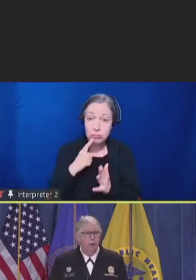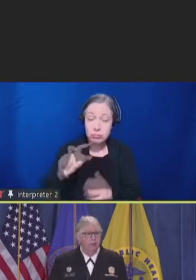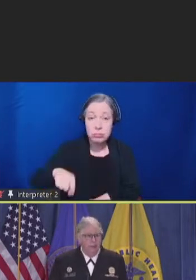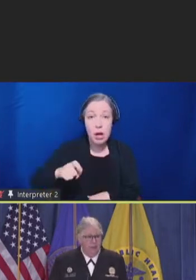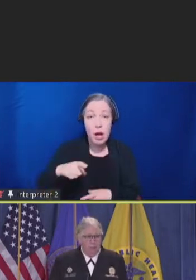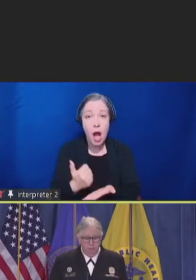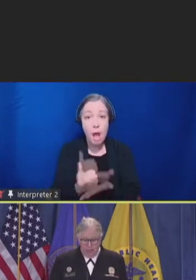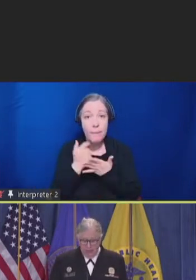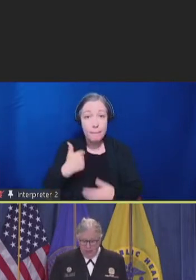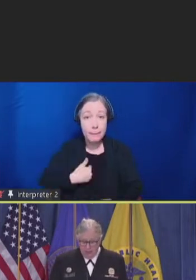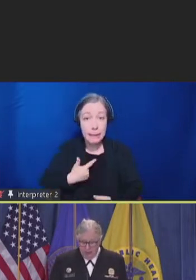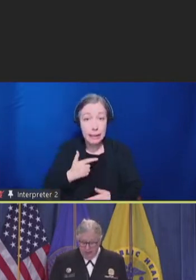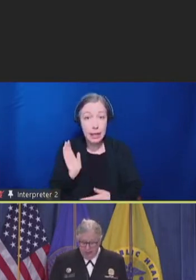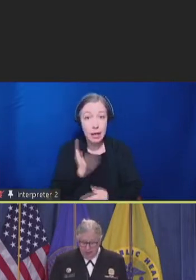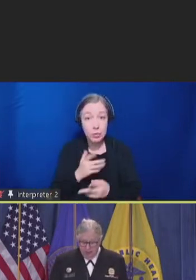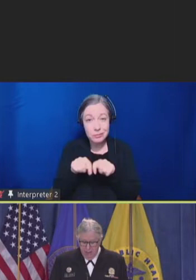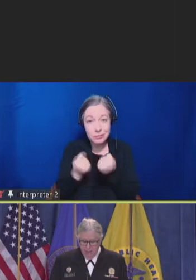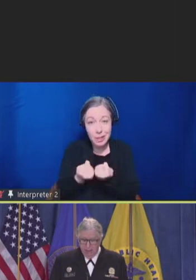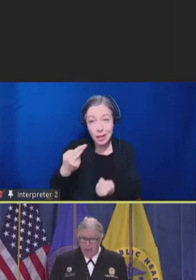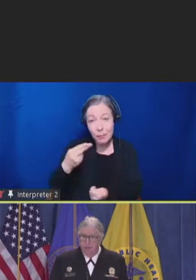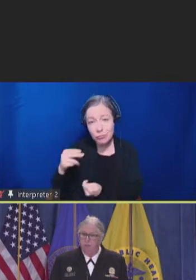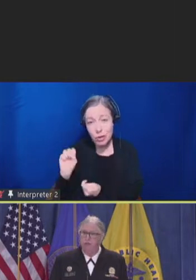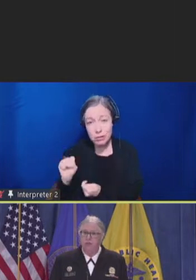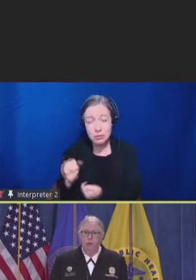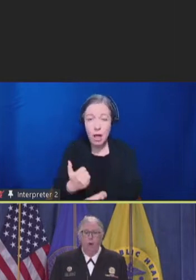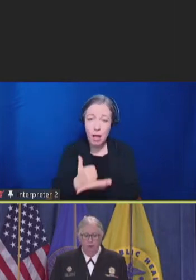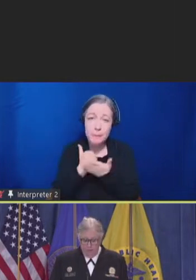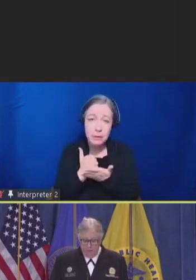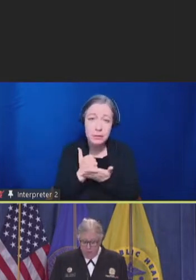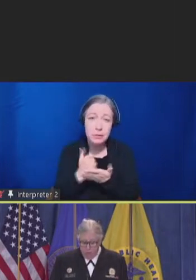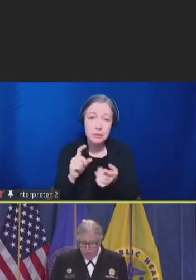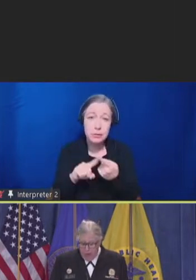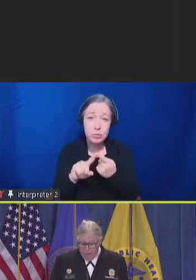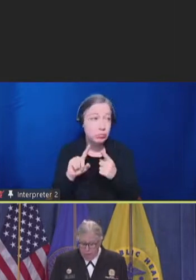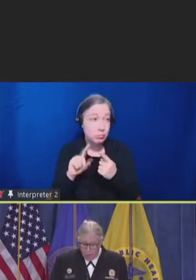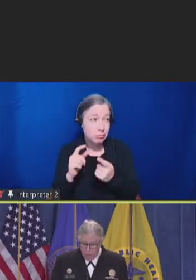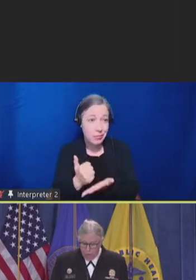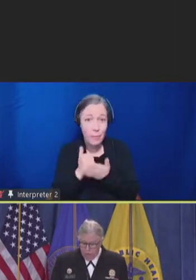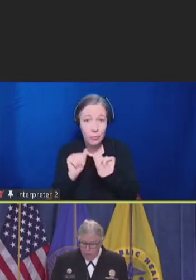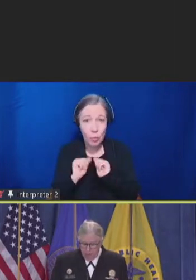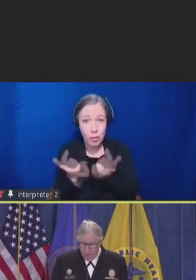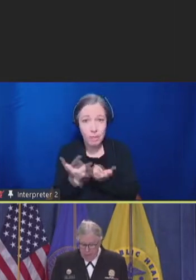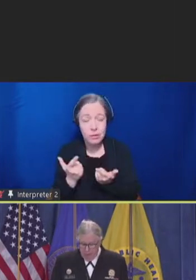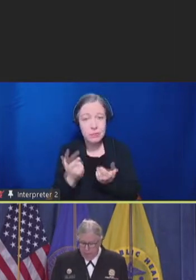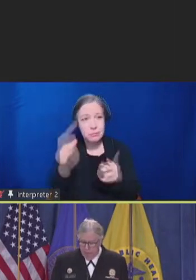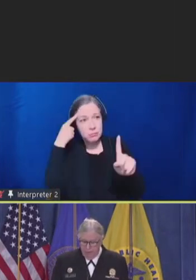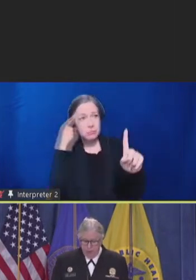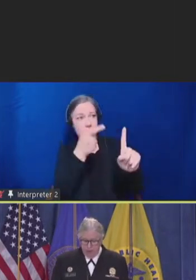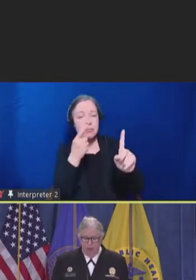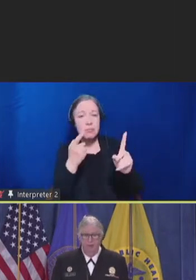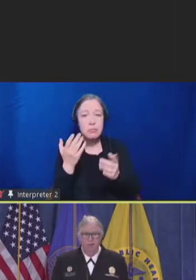team, to HHS, and really to all of us as we strive to improve the public health of our nation.